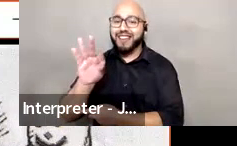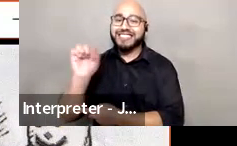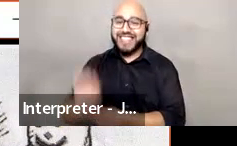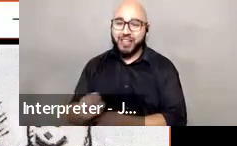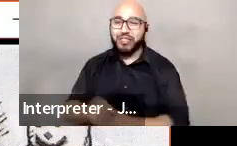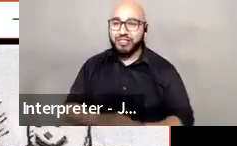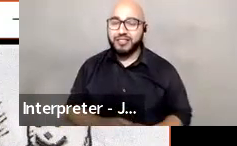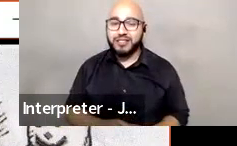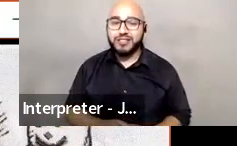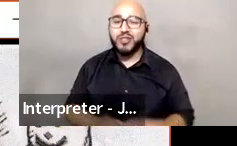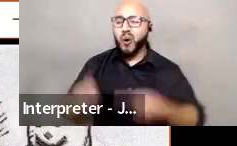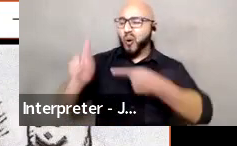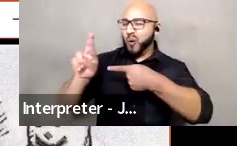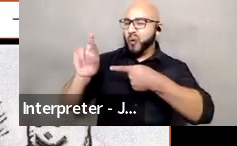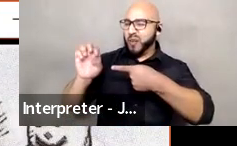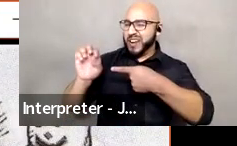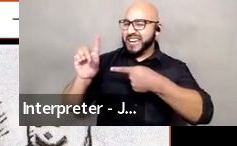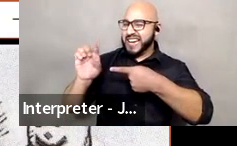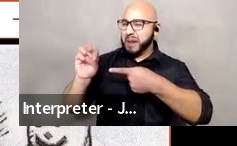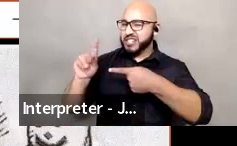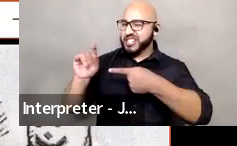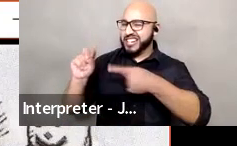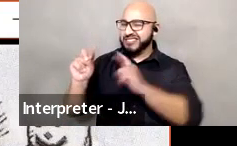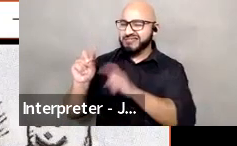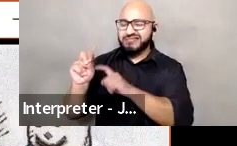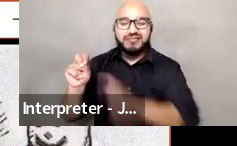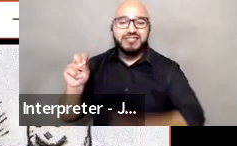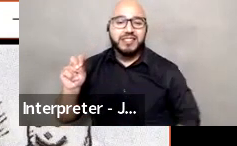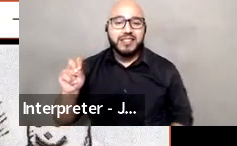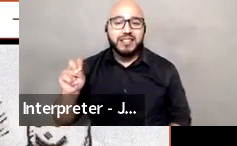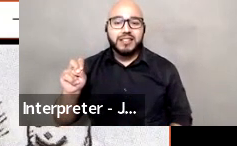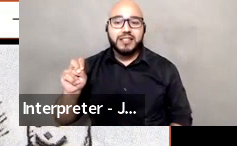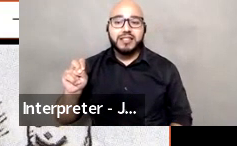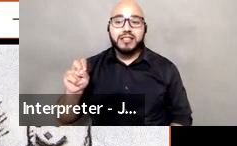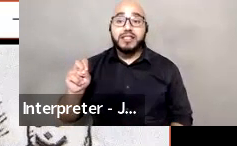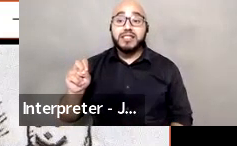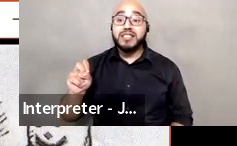southern white folks didn't take the 13th, 14th and. 15th amendments lying down.